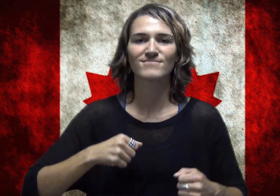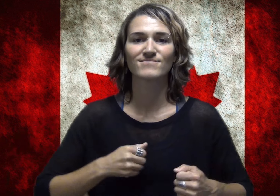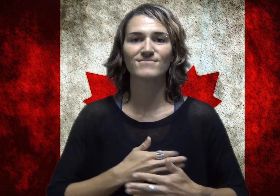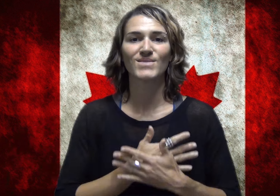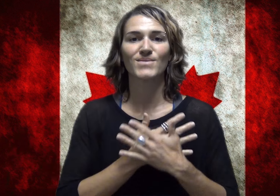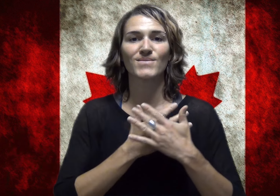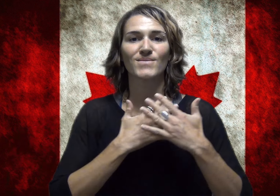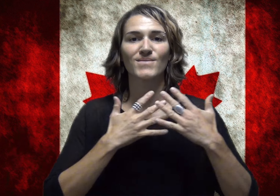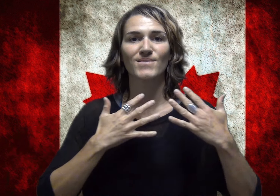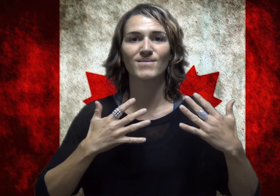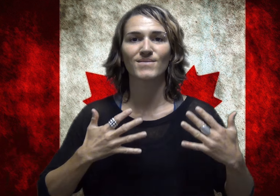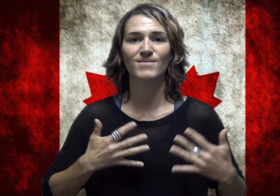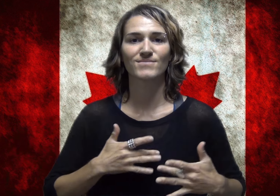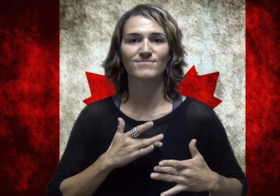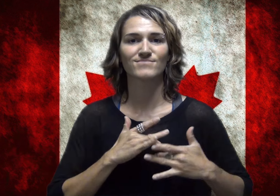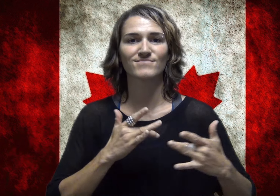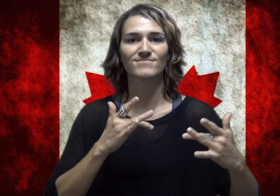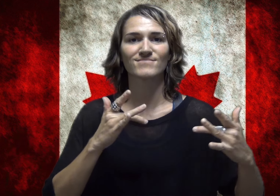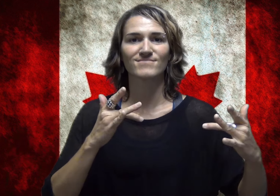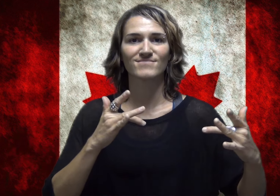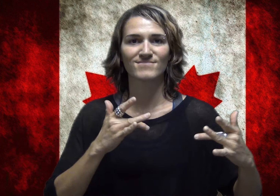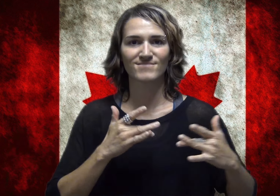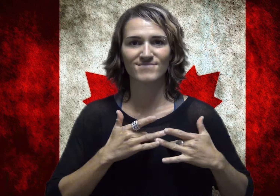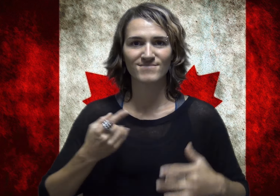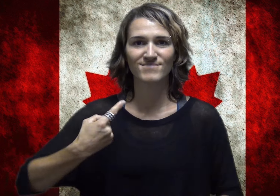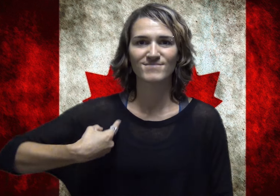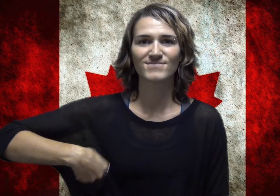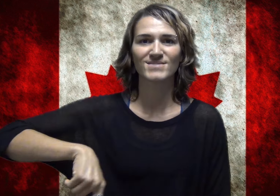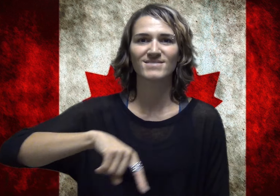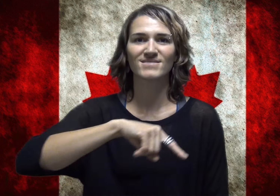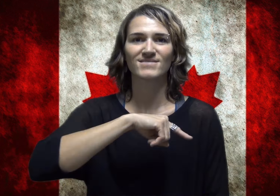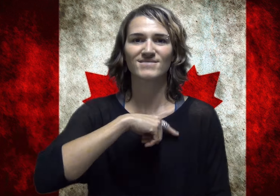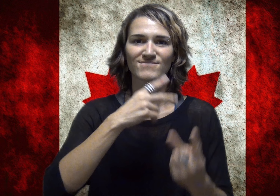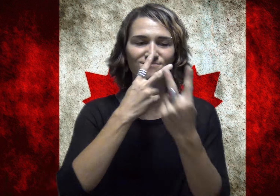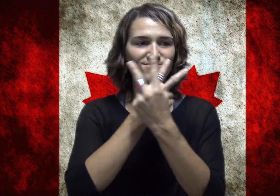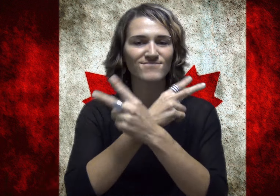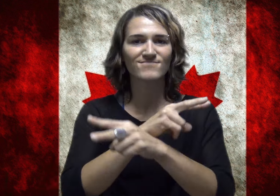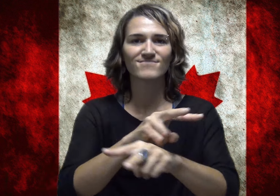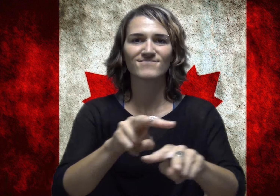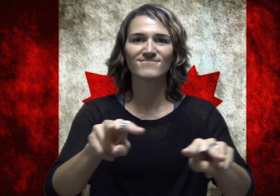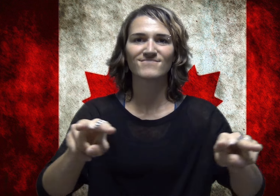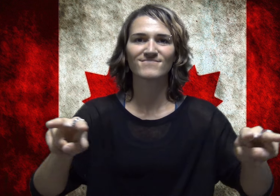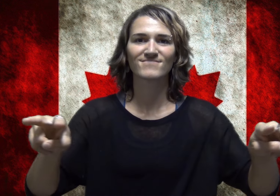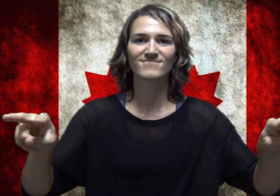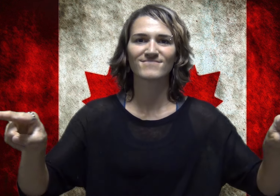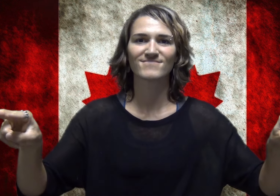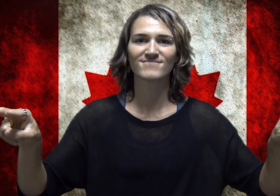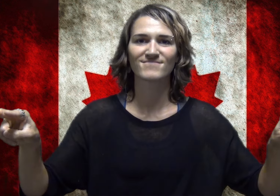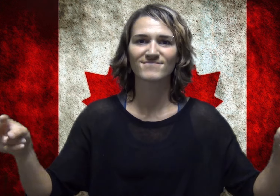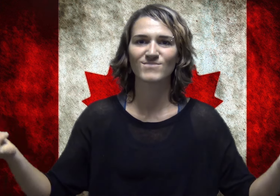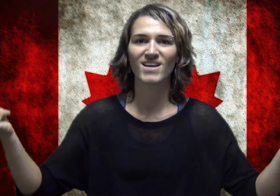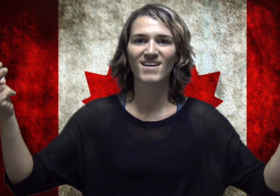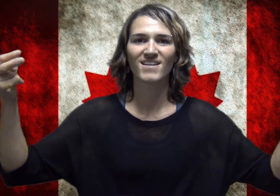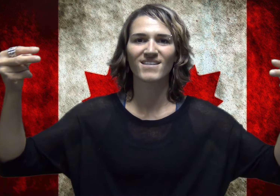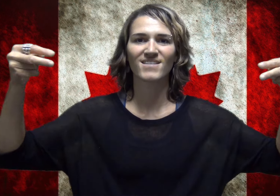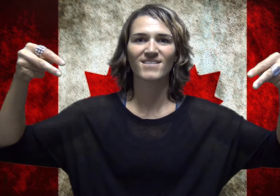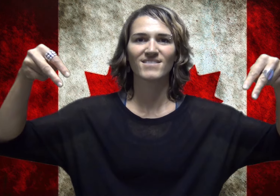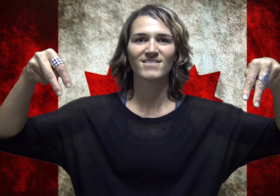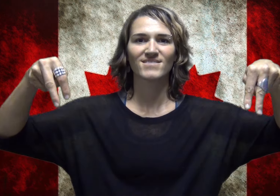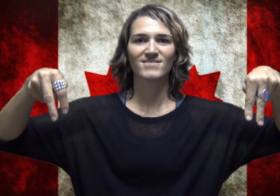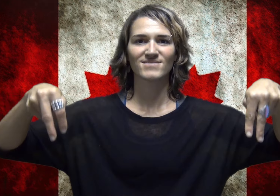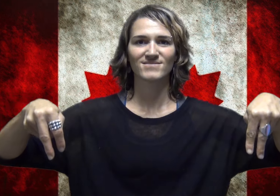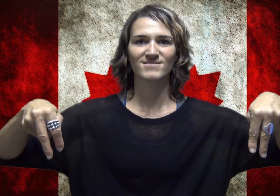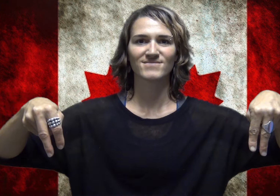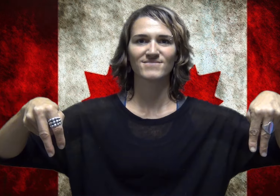With glowing hearts we see thee rise,